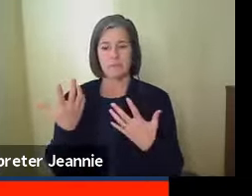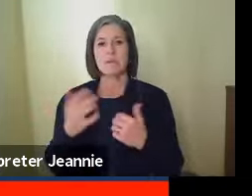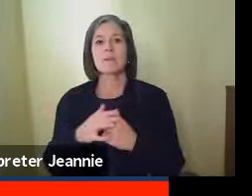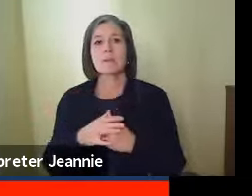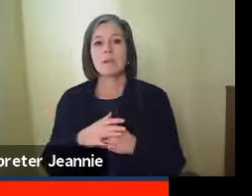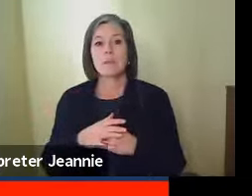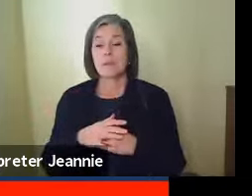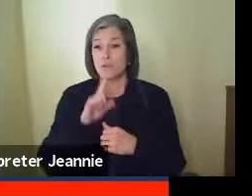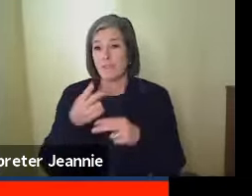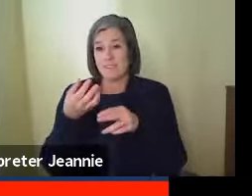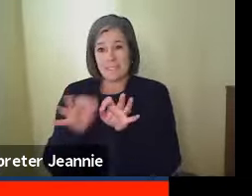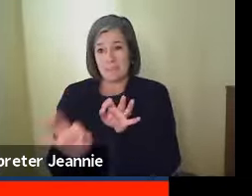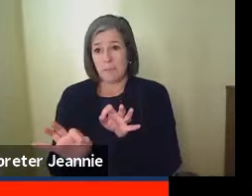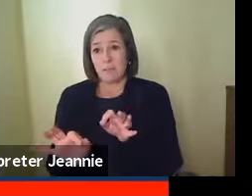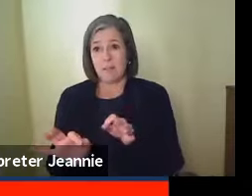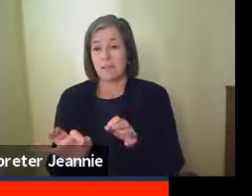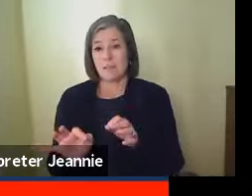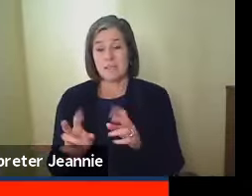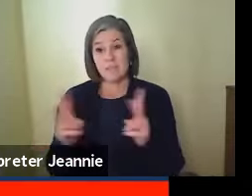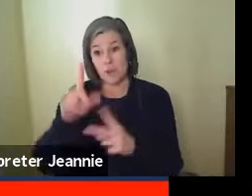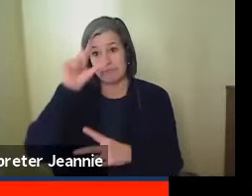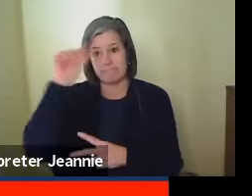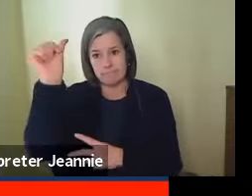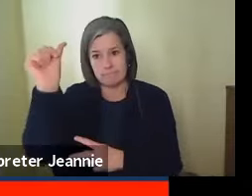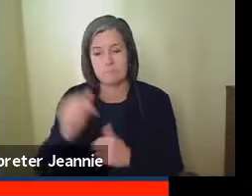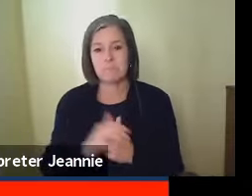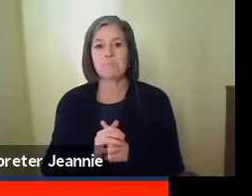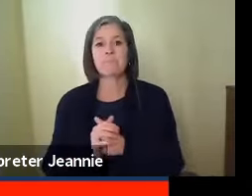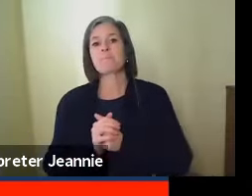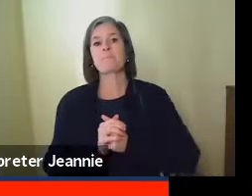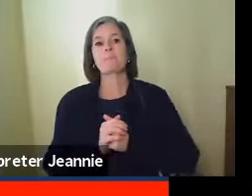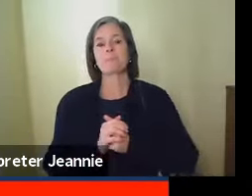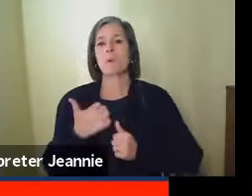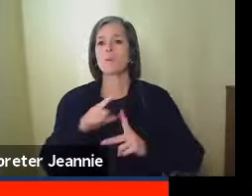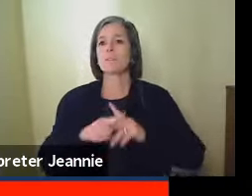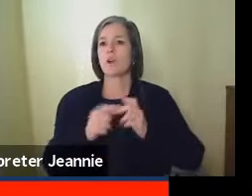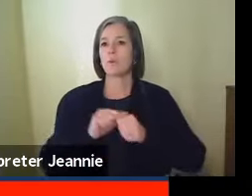quite simple and pretty brilliant. We start with the COVID-19